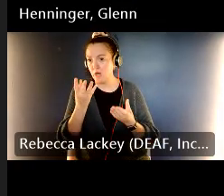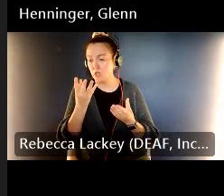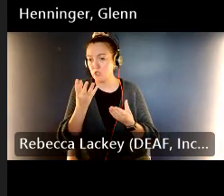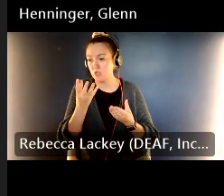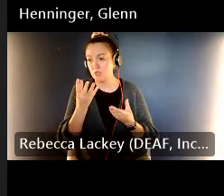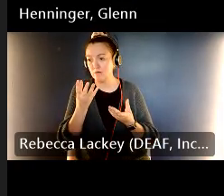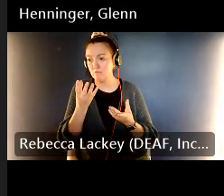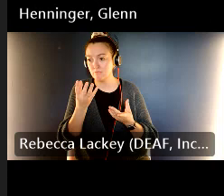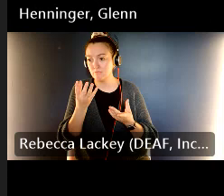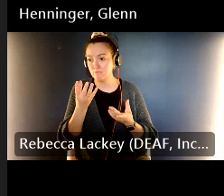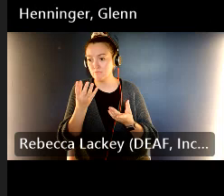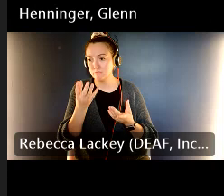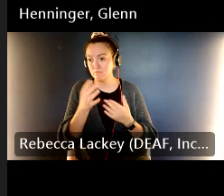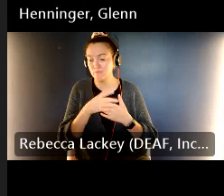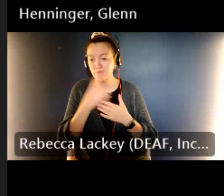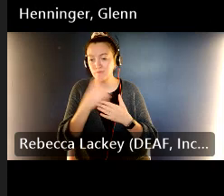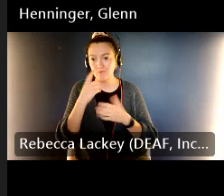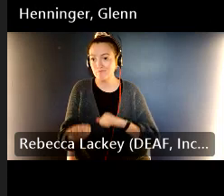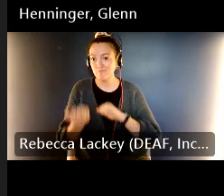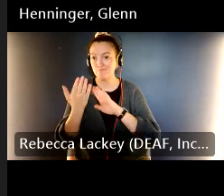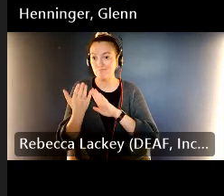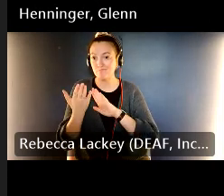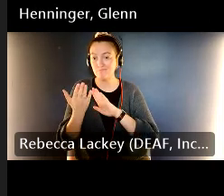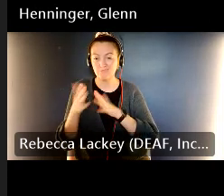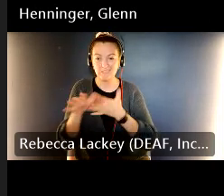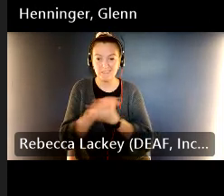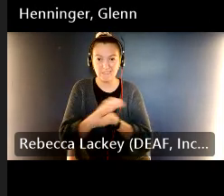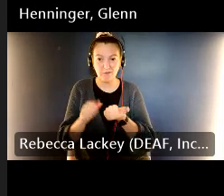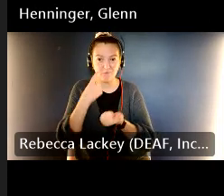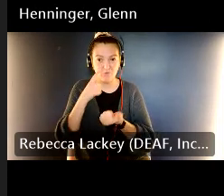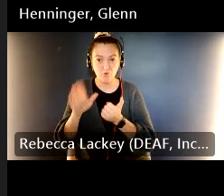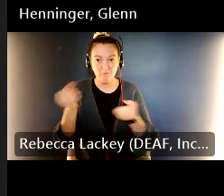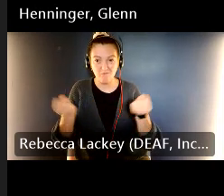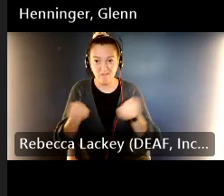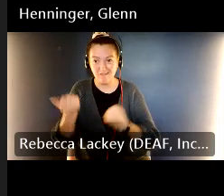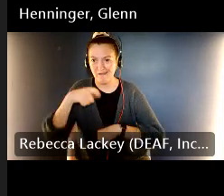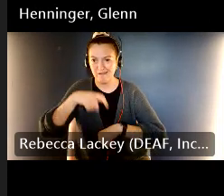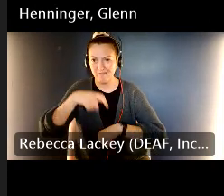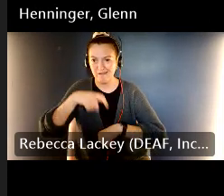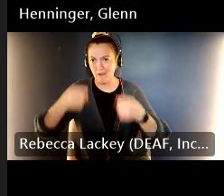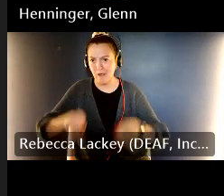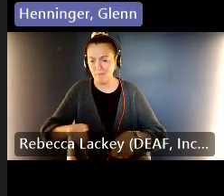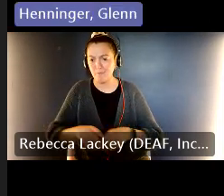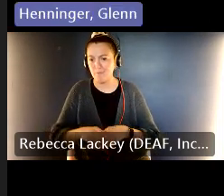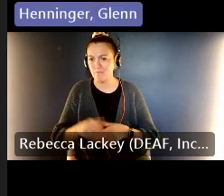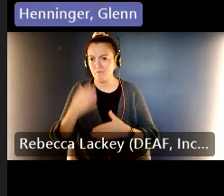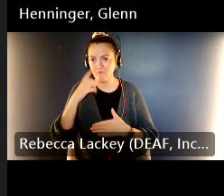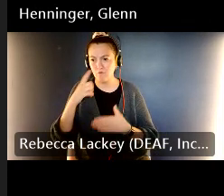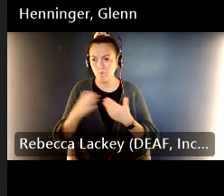on the addressing damage to your vehicle anytime that would happen on any County Road anywhere.